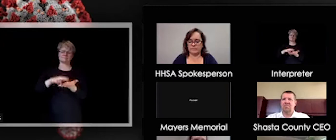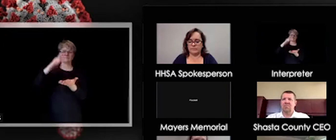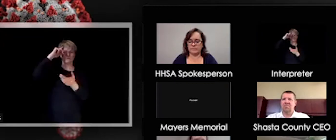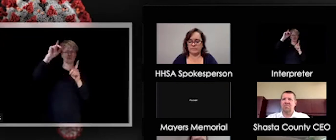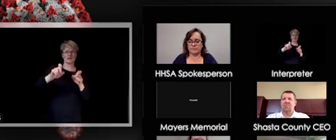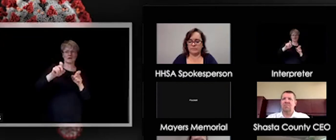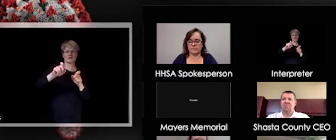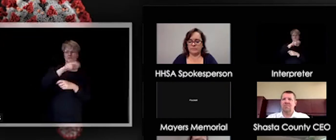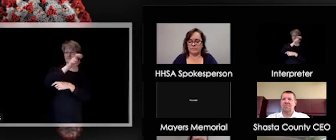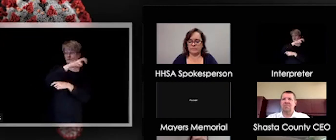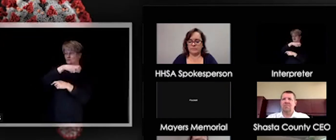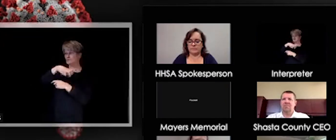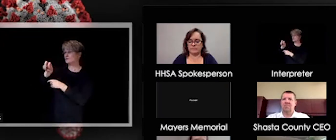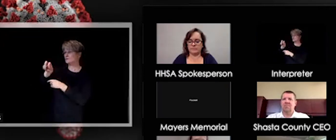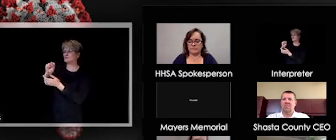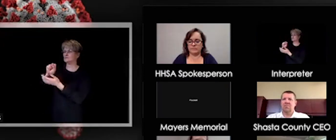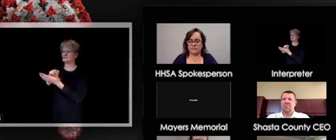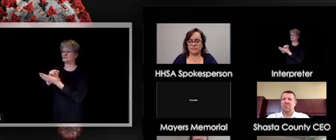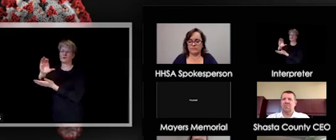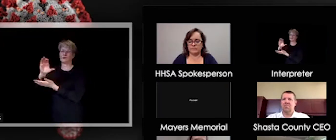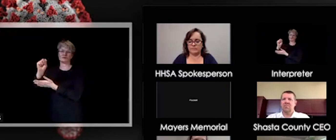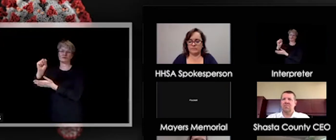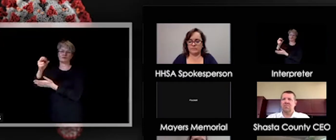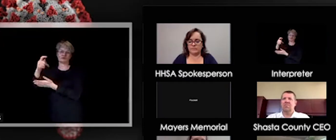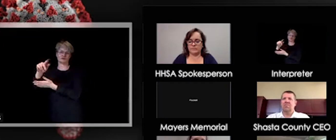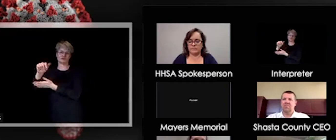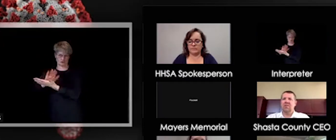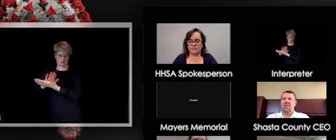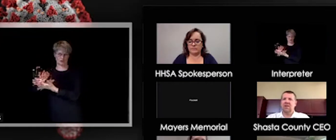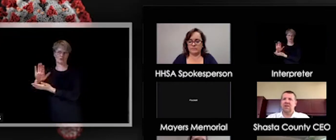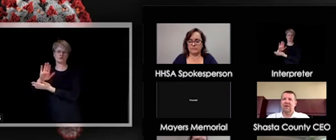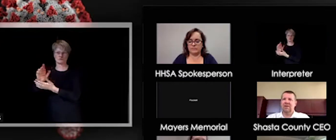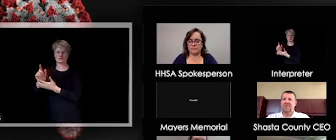with people who are high risk for the next two weeks, I would suggest that at a minimum,